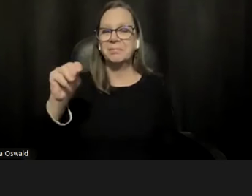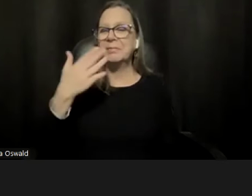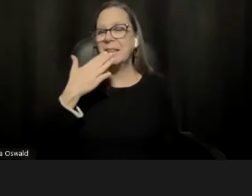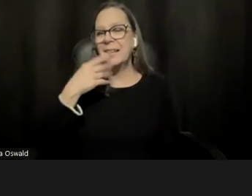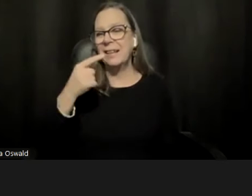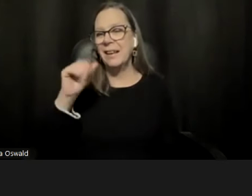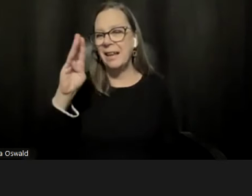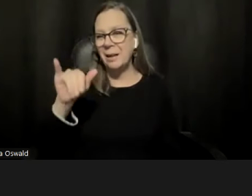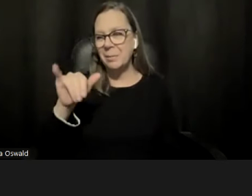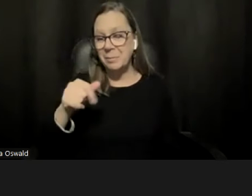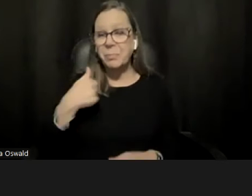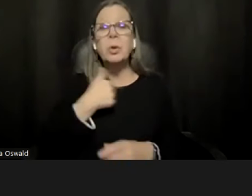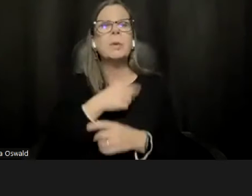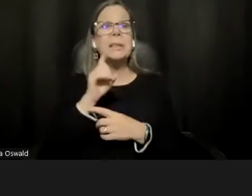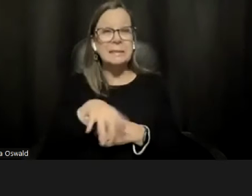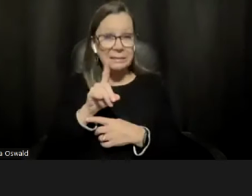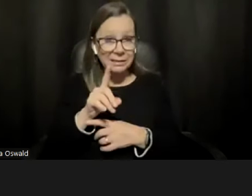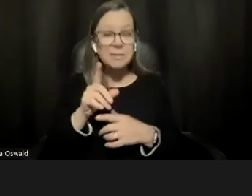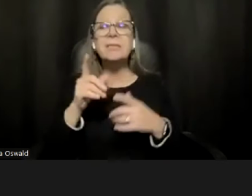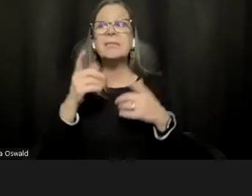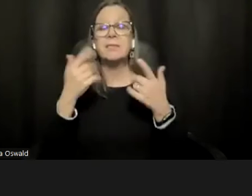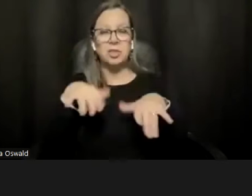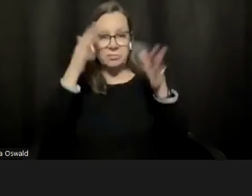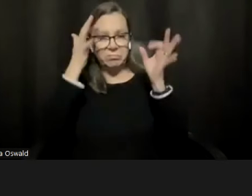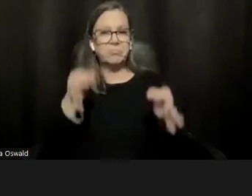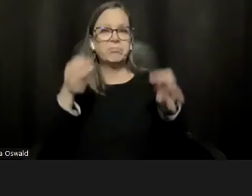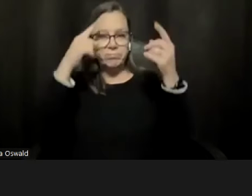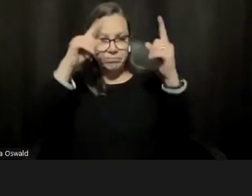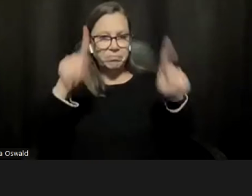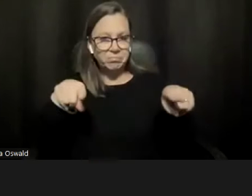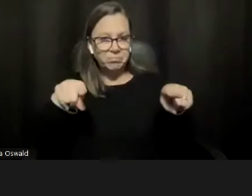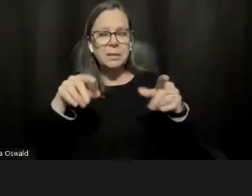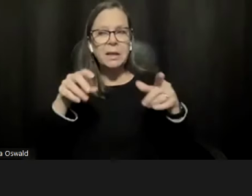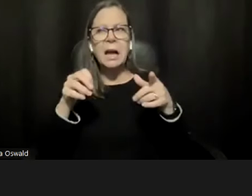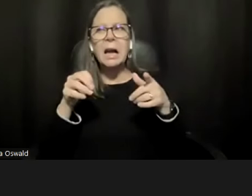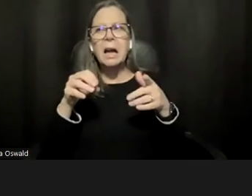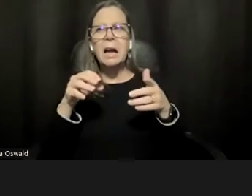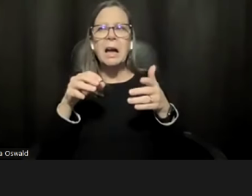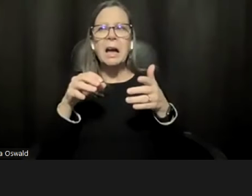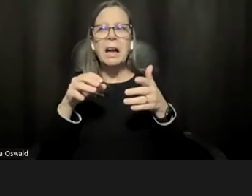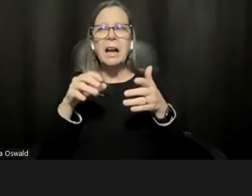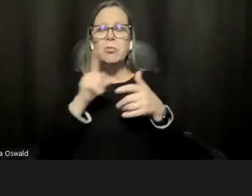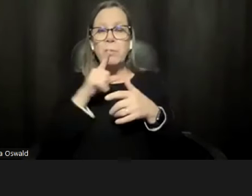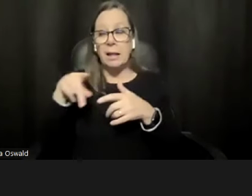We did end up reaching a decision and it was fairly close in the poll responses.